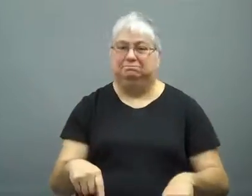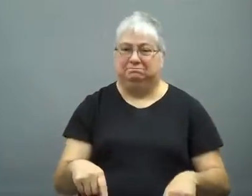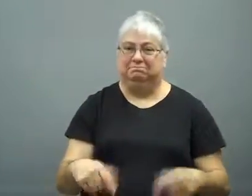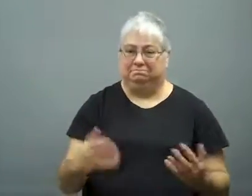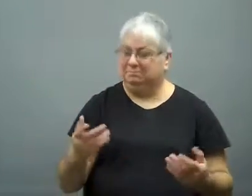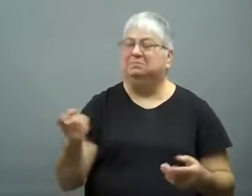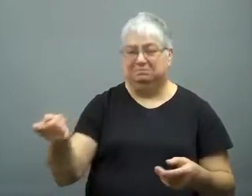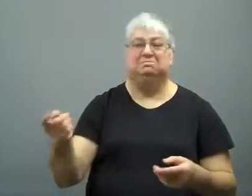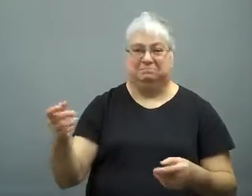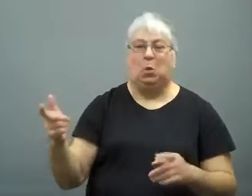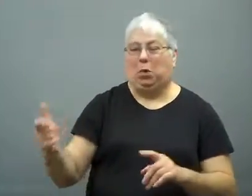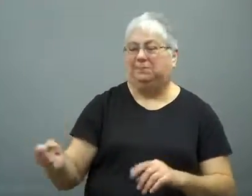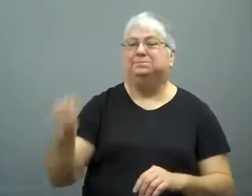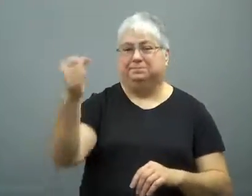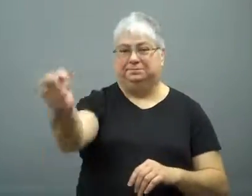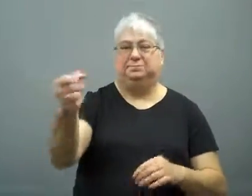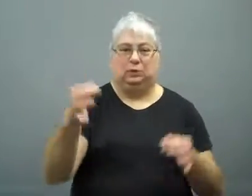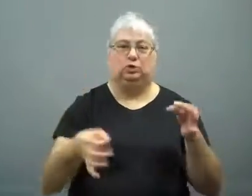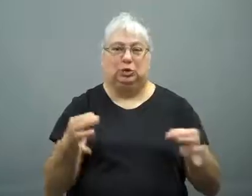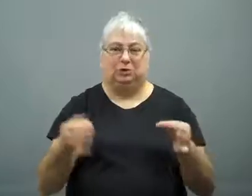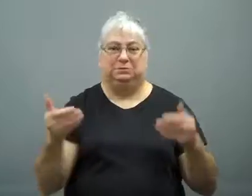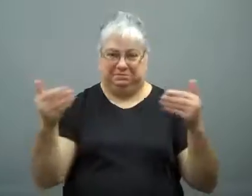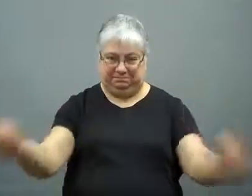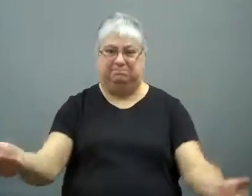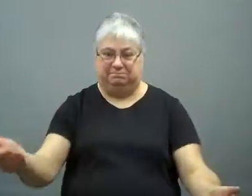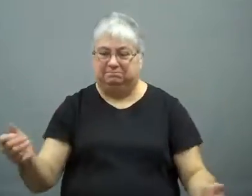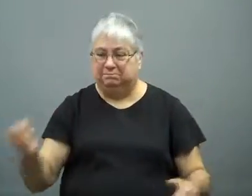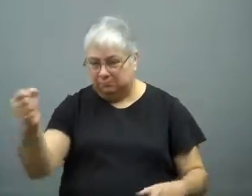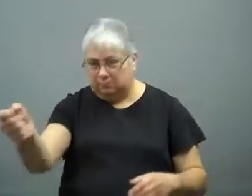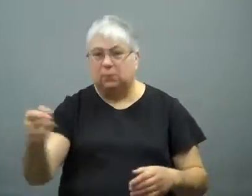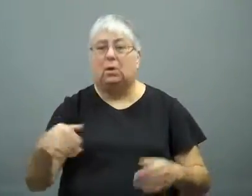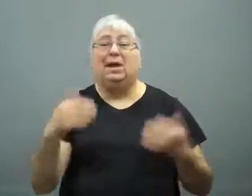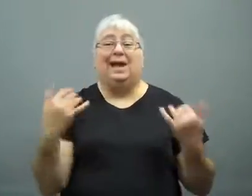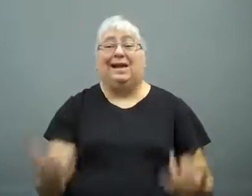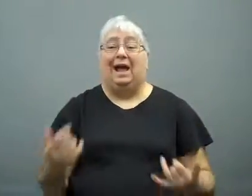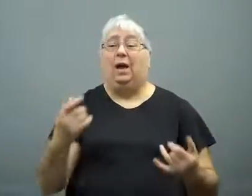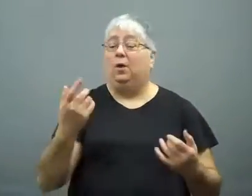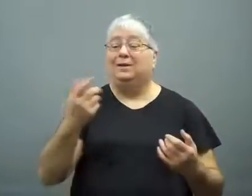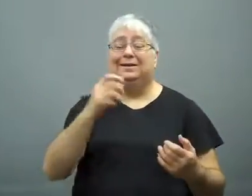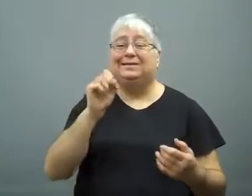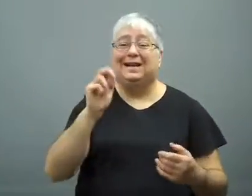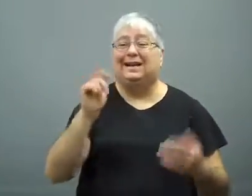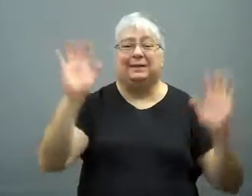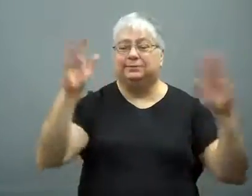So she can go ahead and start working as a judge.